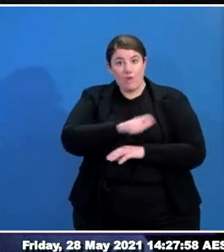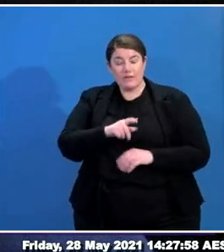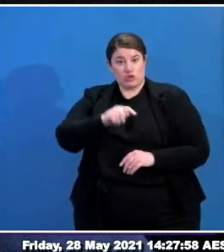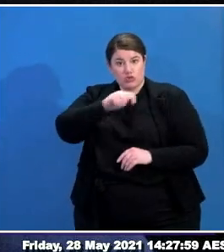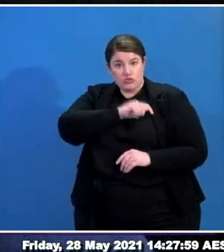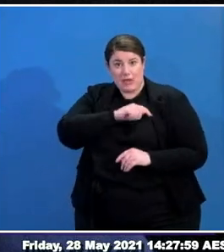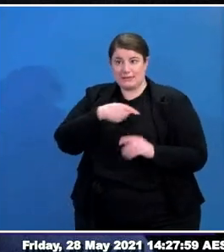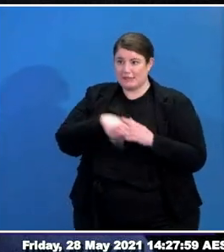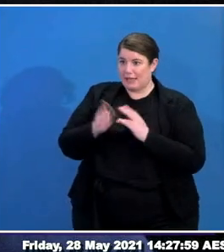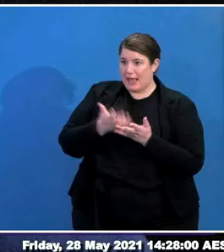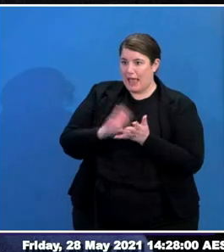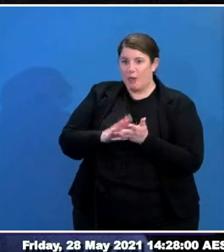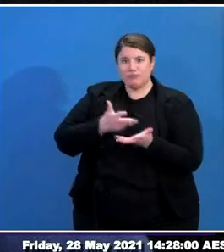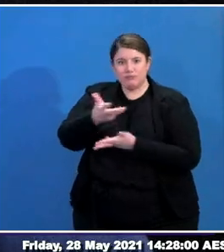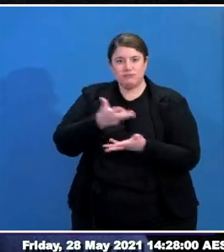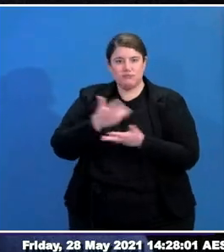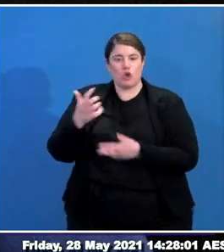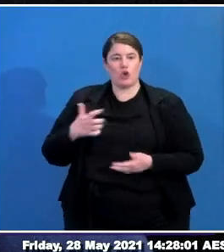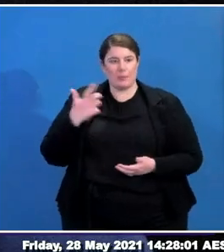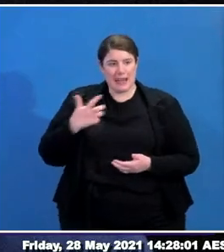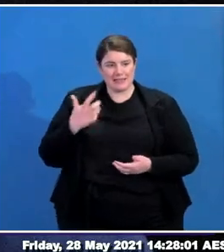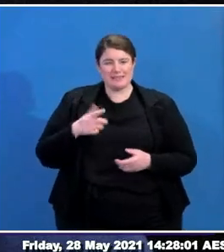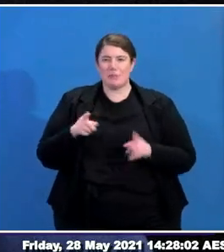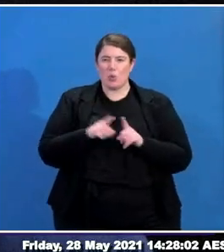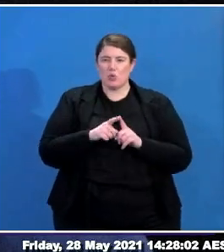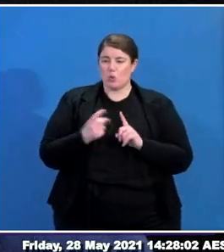arrangements they've dealt with and they are also dealing with a new organisation